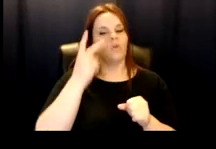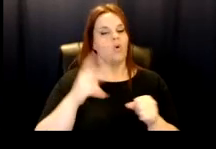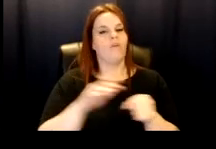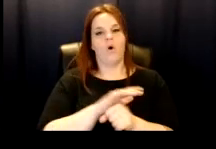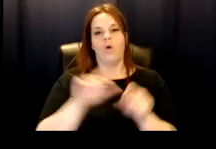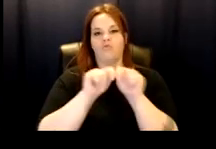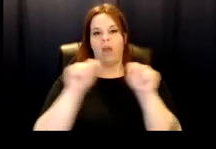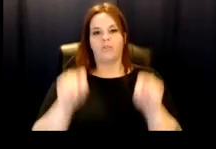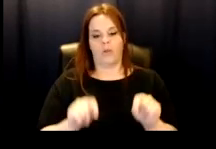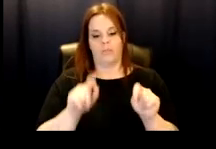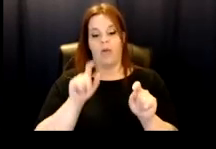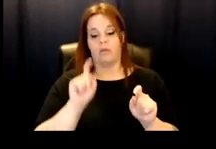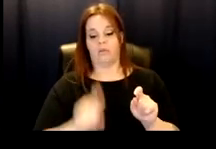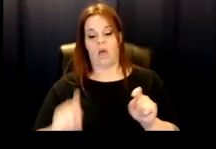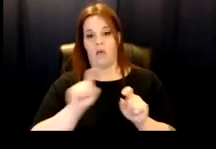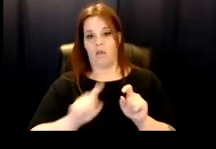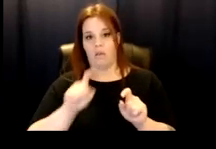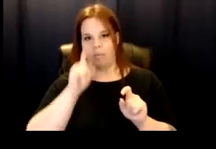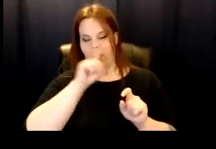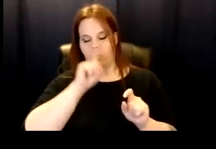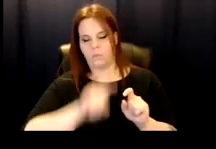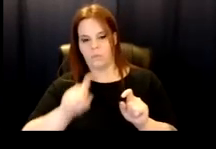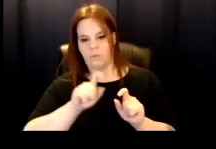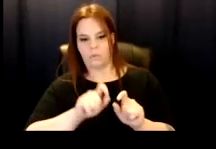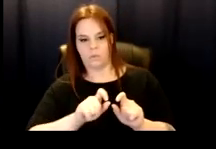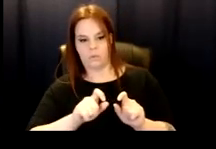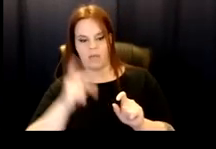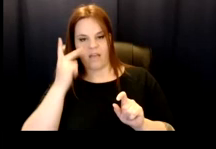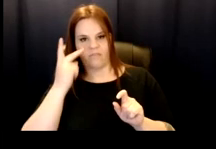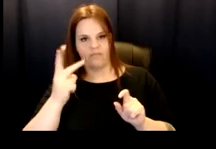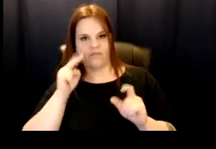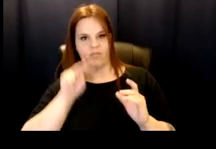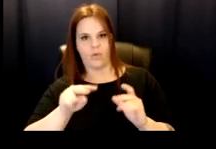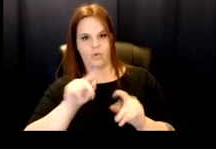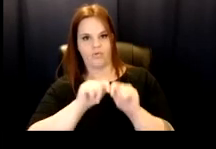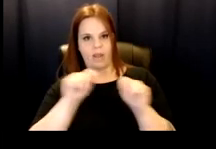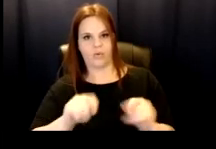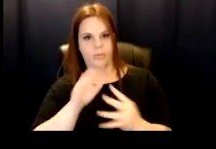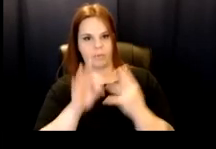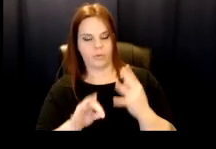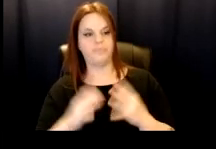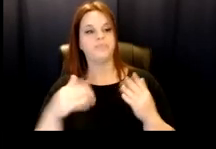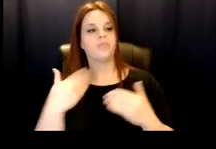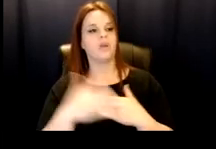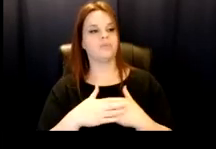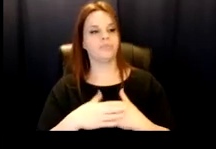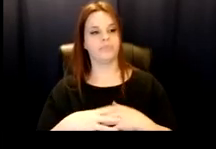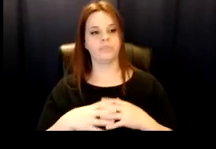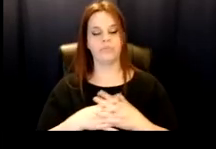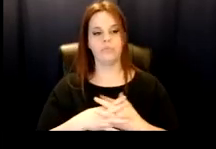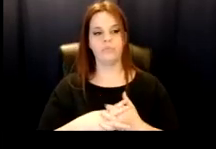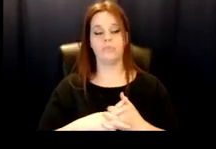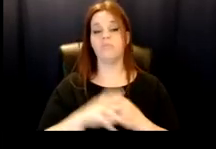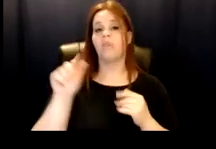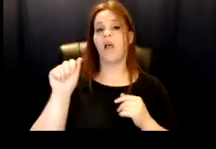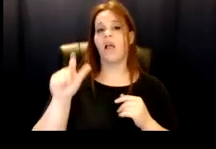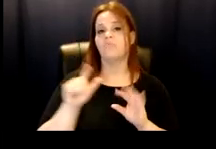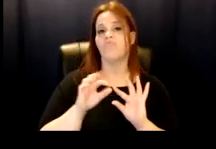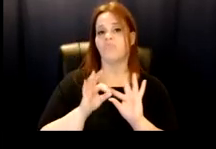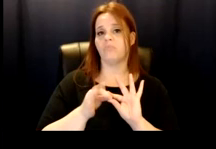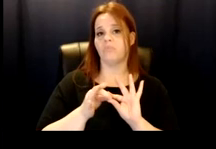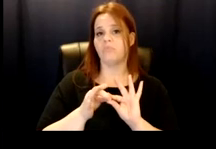and selecting view full transcript option. Next slide. ASL. We will have ASL interpreters